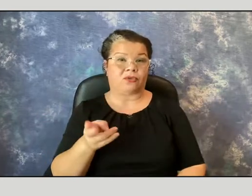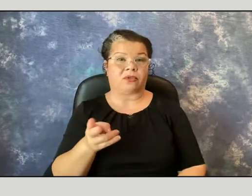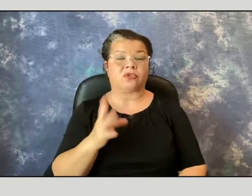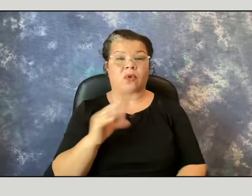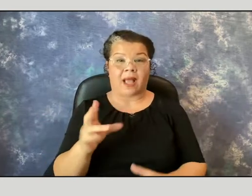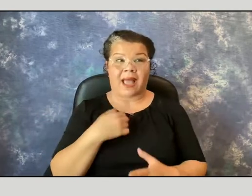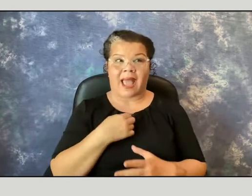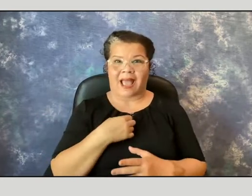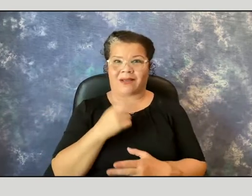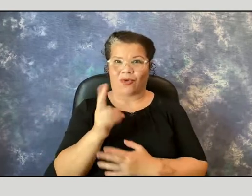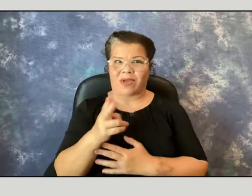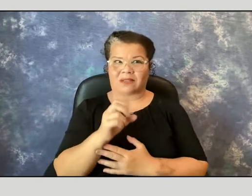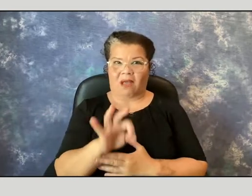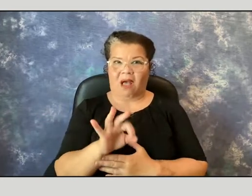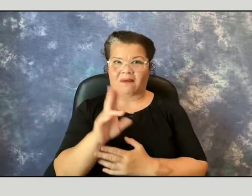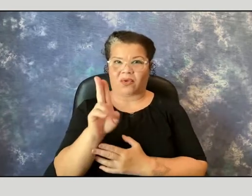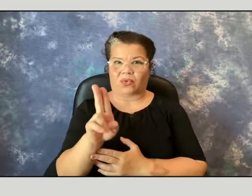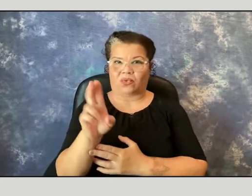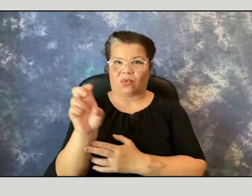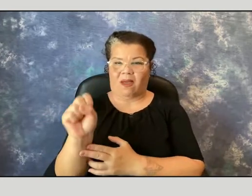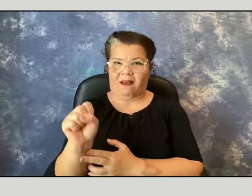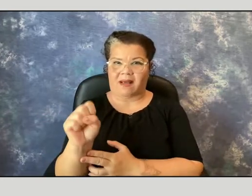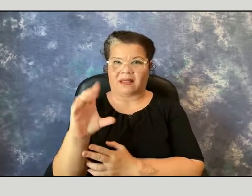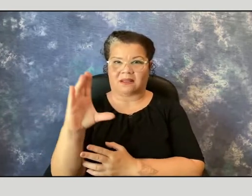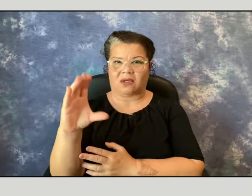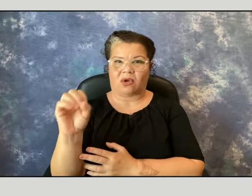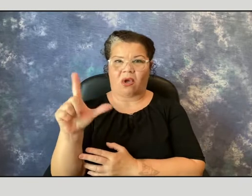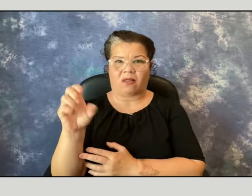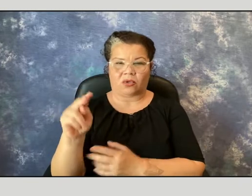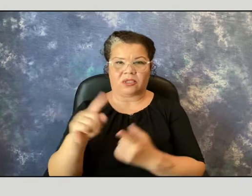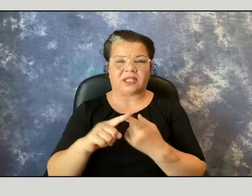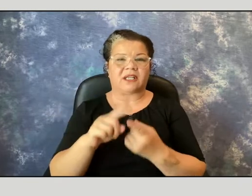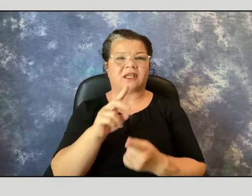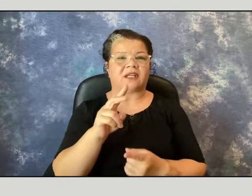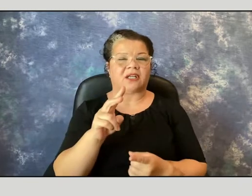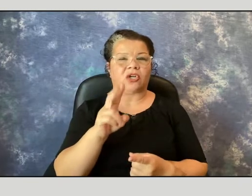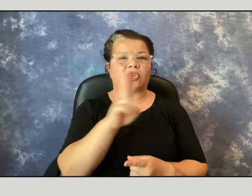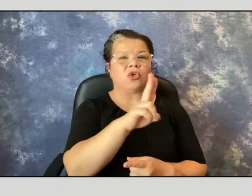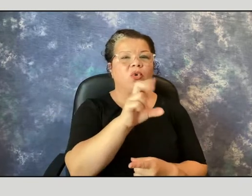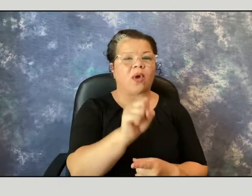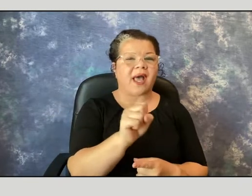which include, of course, the US Virgin Islands, Guam, Samoa, the Philippines, et cetera,